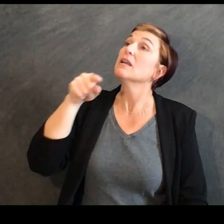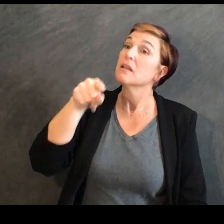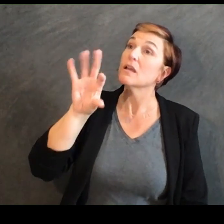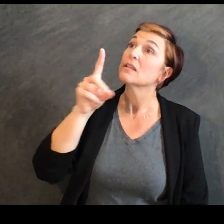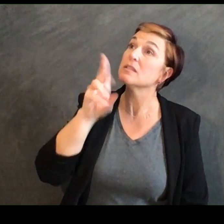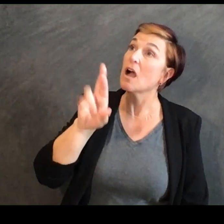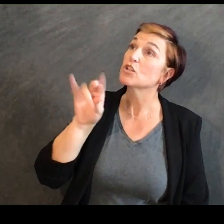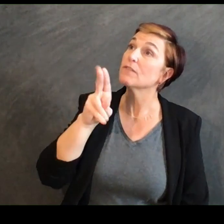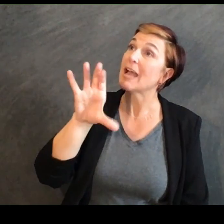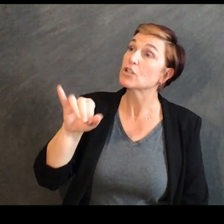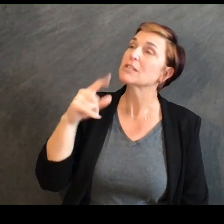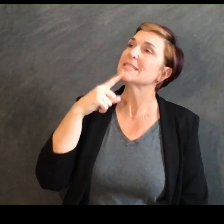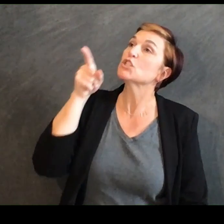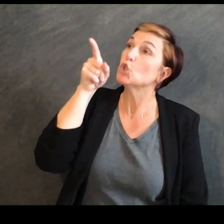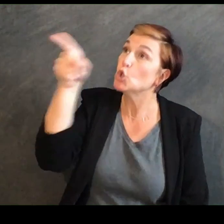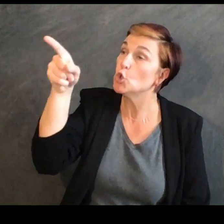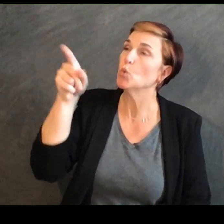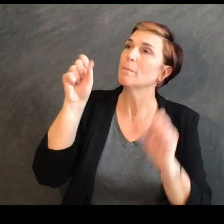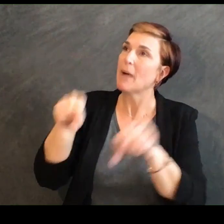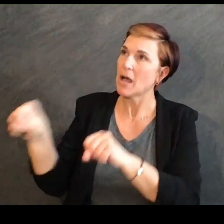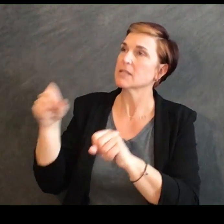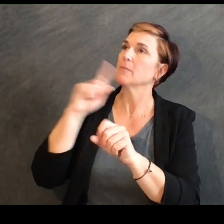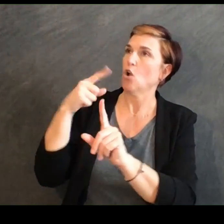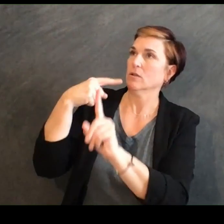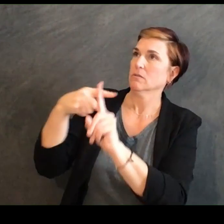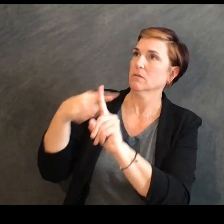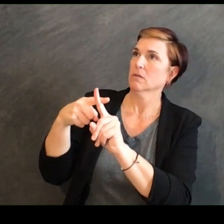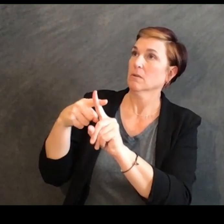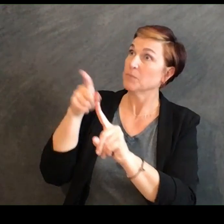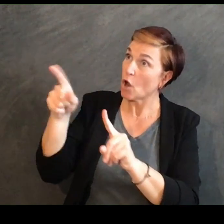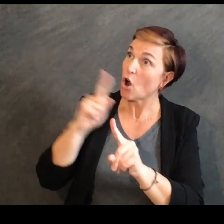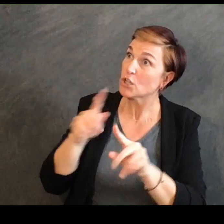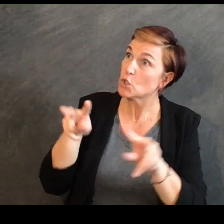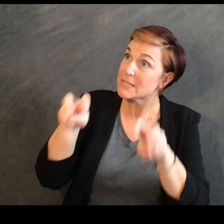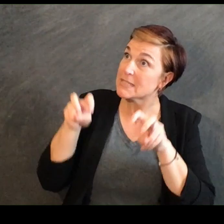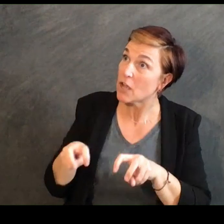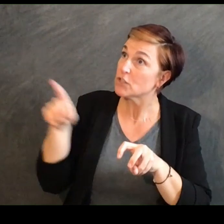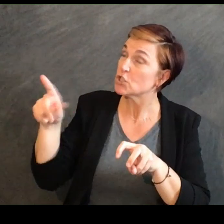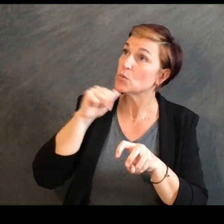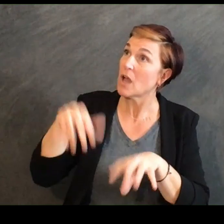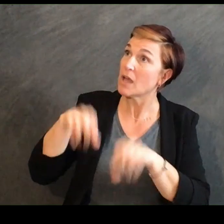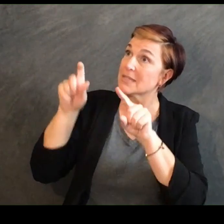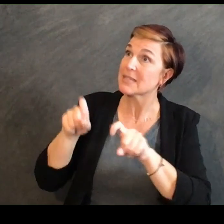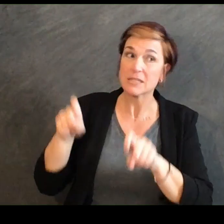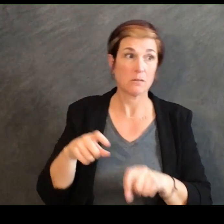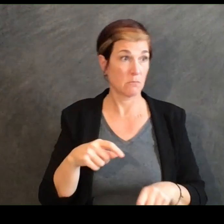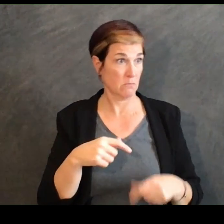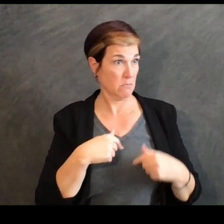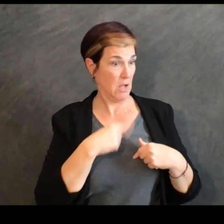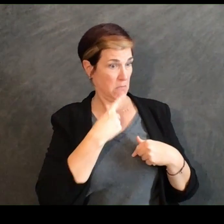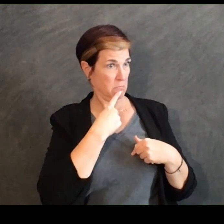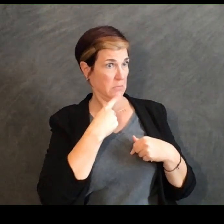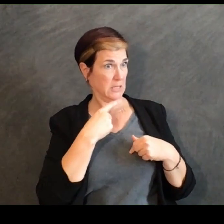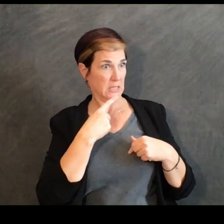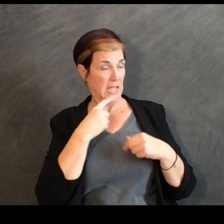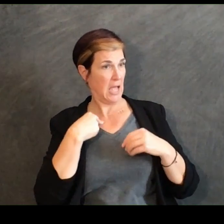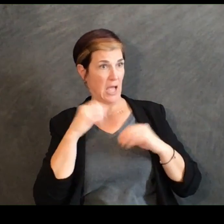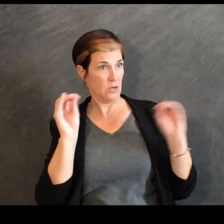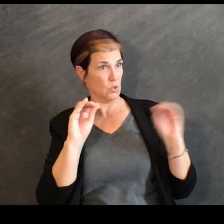selfish by not getting tested and potentially well I did say I wasn't going to be tested are you going to be most likely yeah mostly not for that